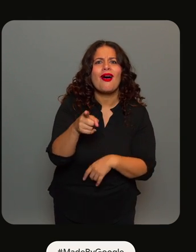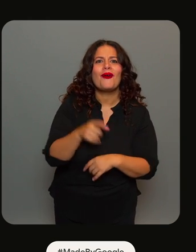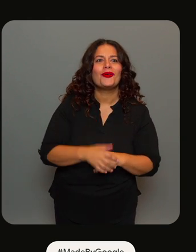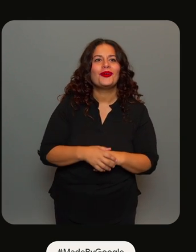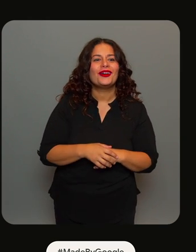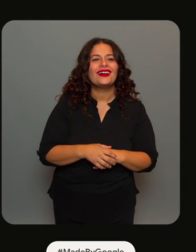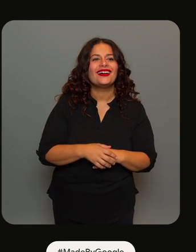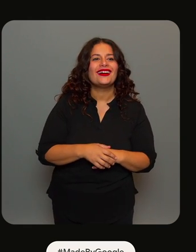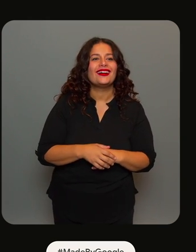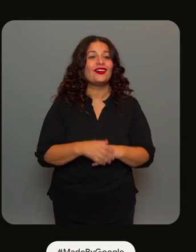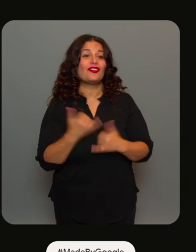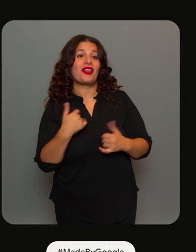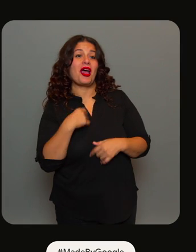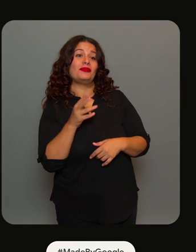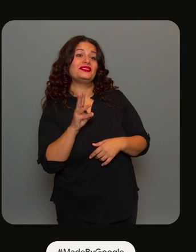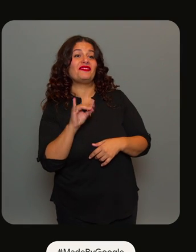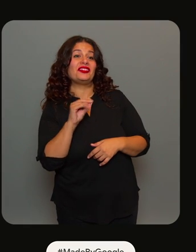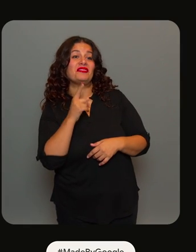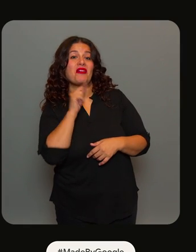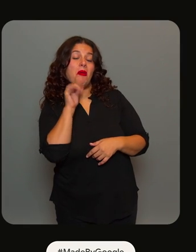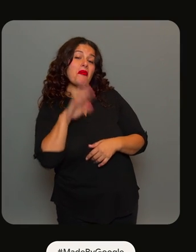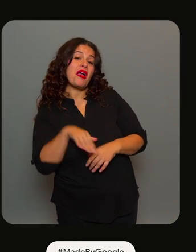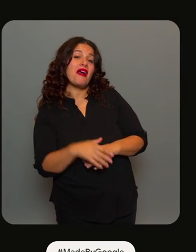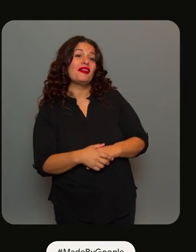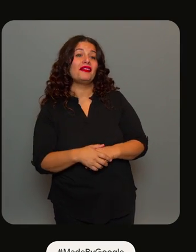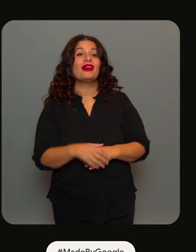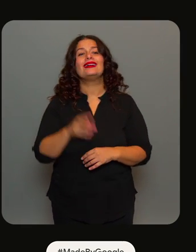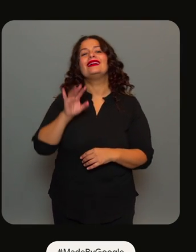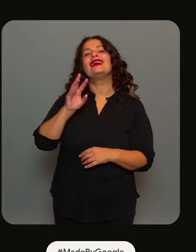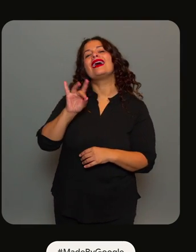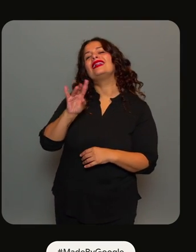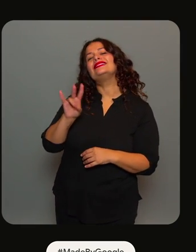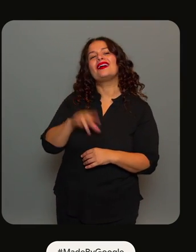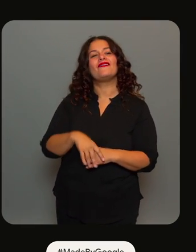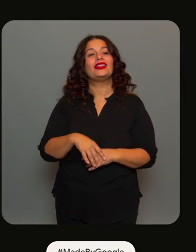Actually, I'm at 70, so not too bad.